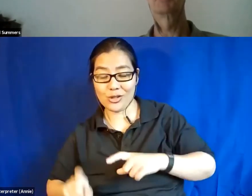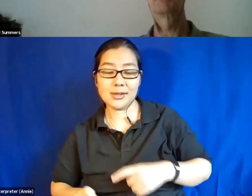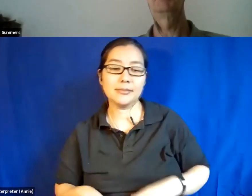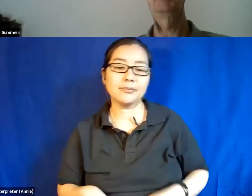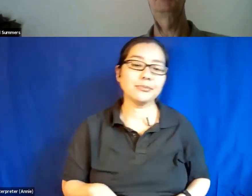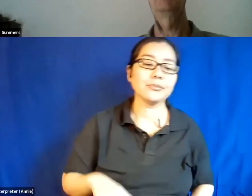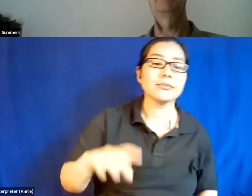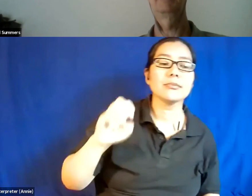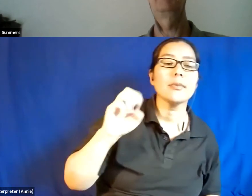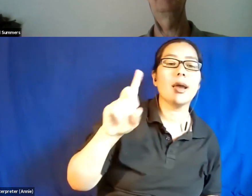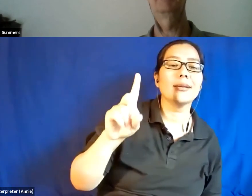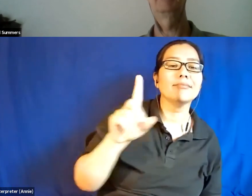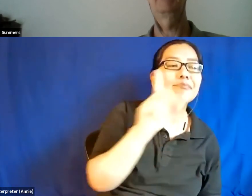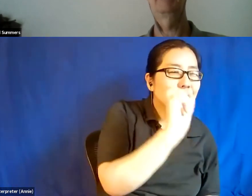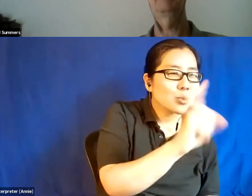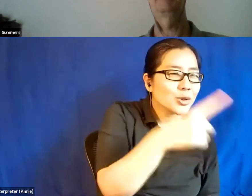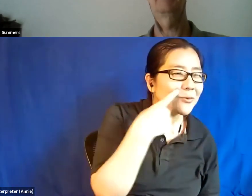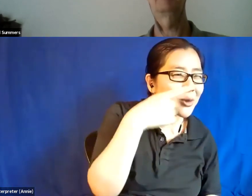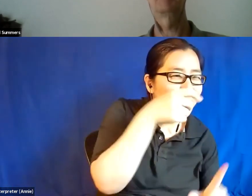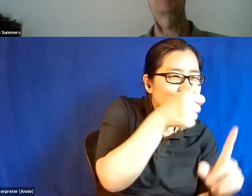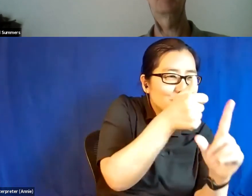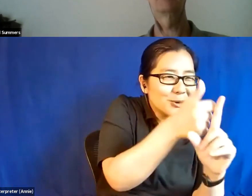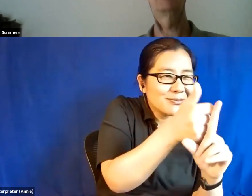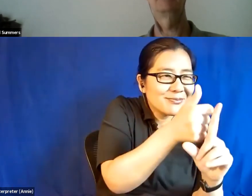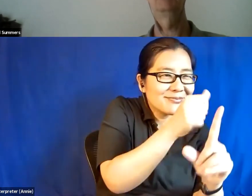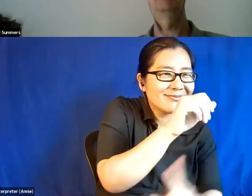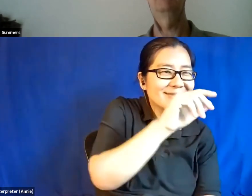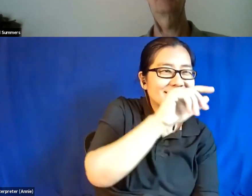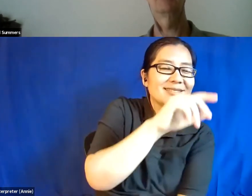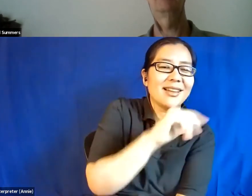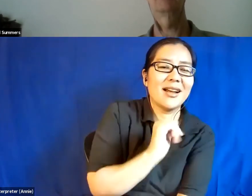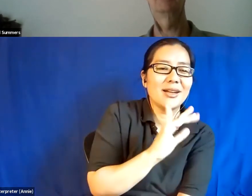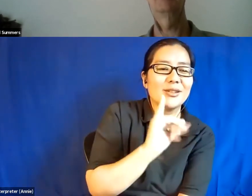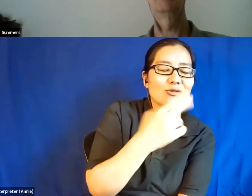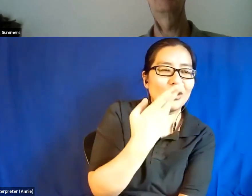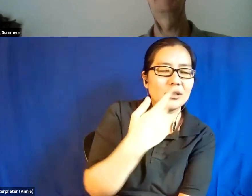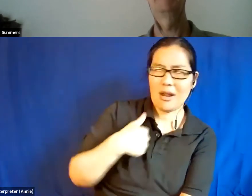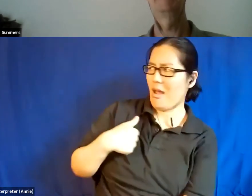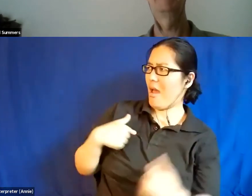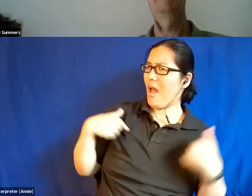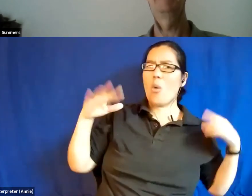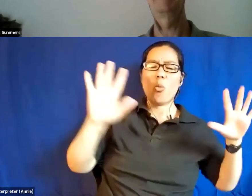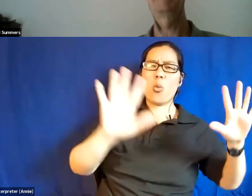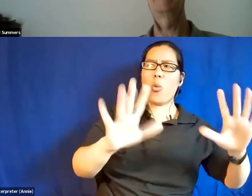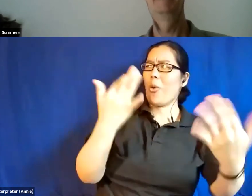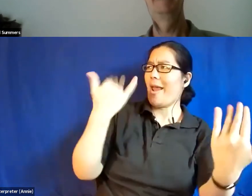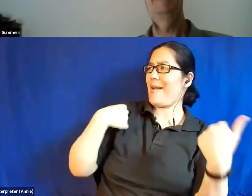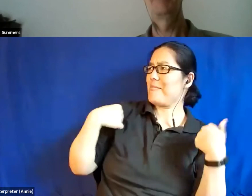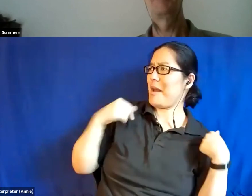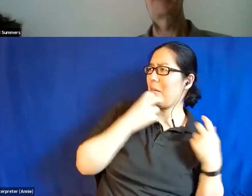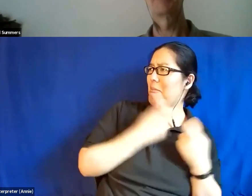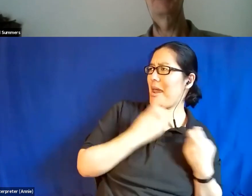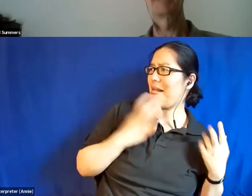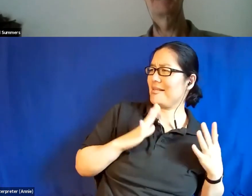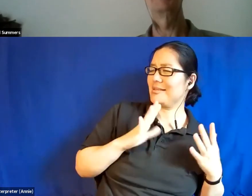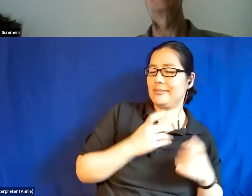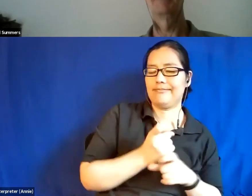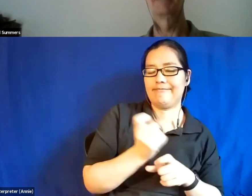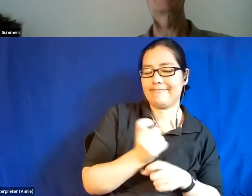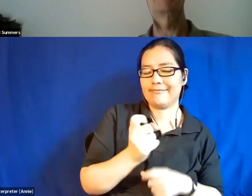for you. My request is -- Joshua Miele: I'm not a panelist. Go ahead. Ed Summers: My request is you give us the thirty-